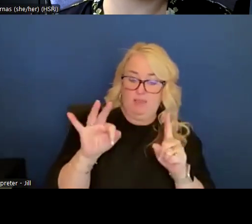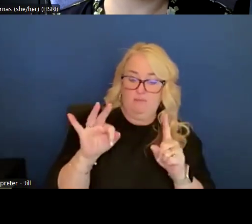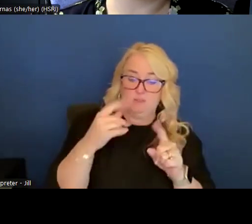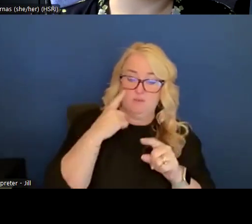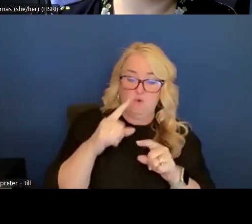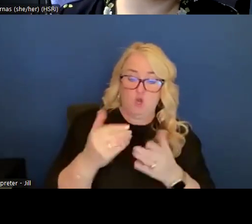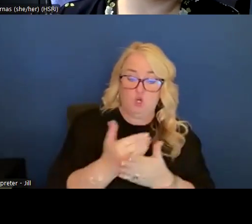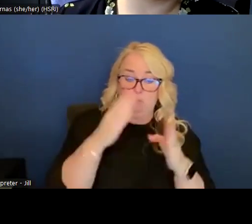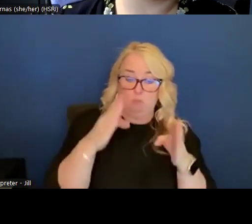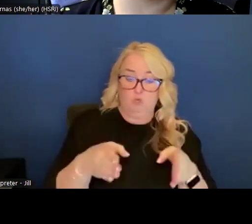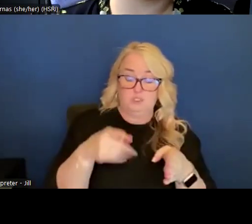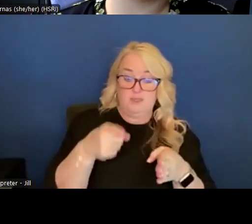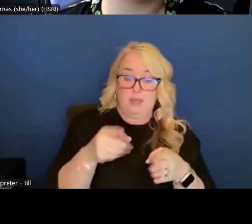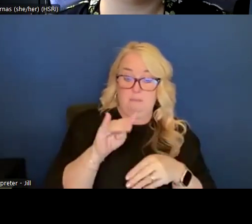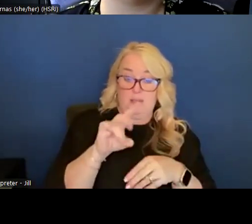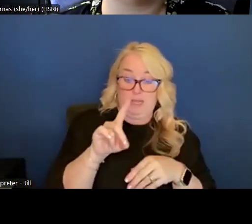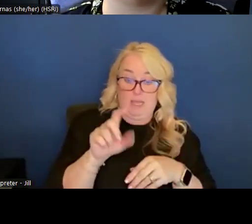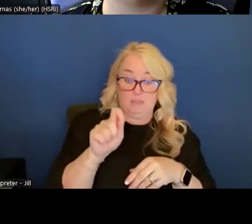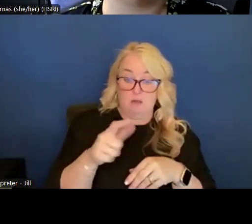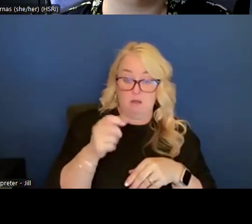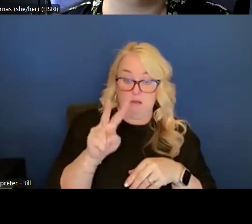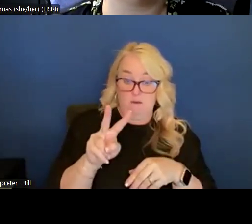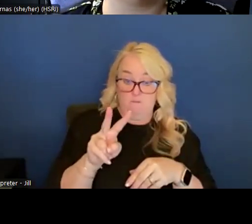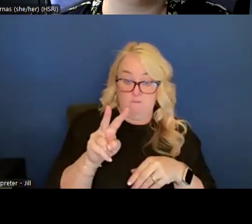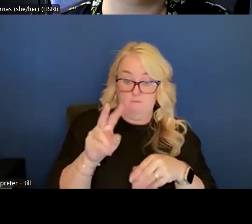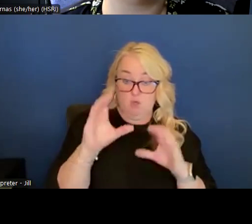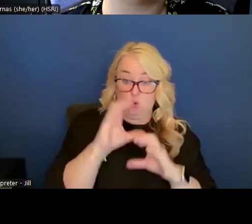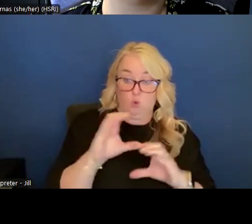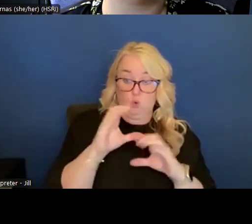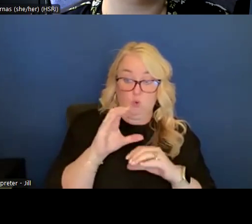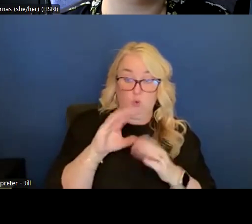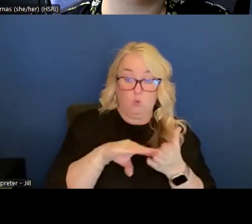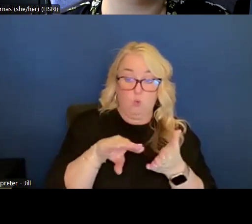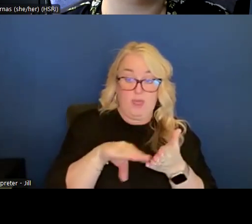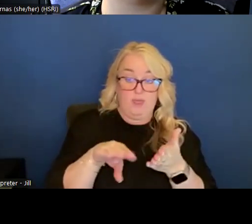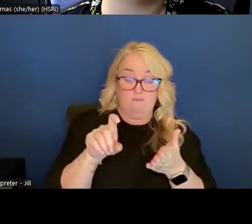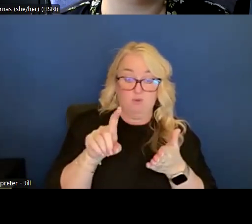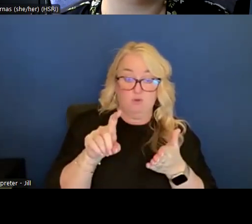on medicaid.gov, and Google waivers? Because we'll run down